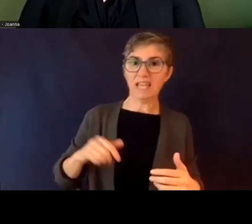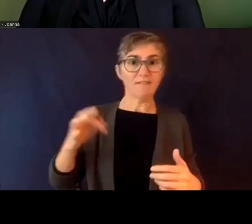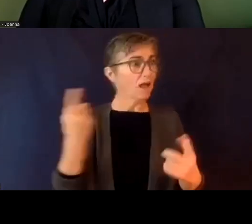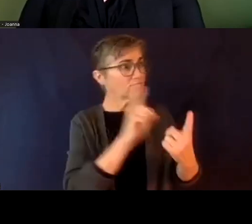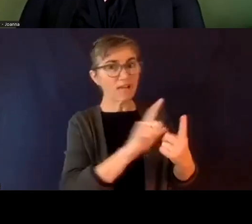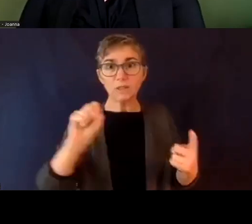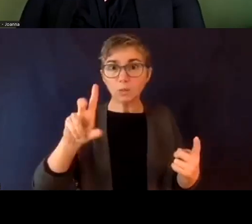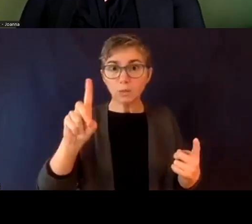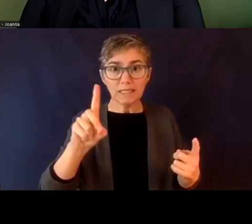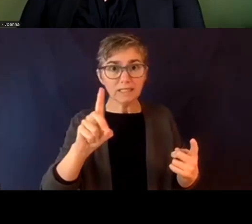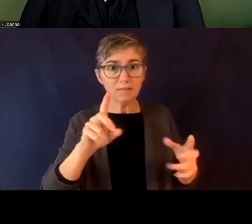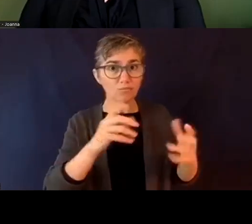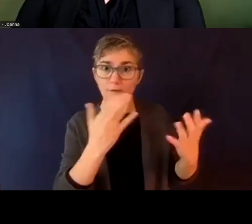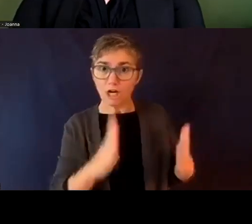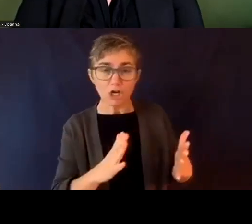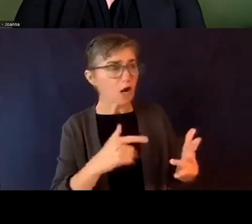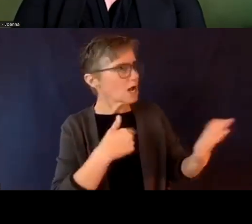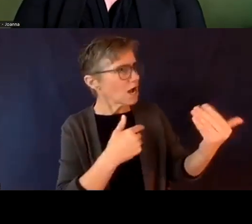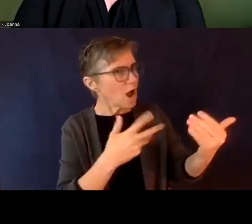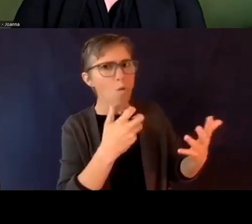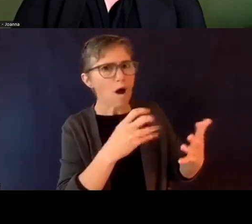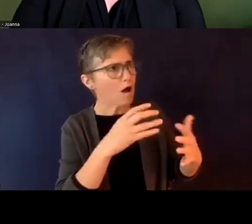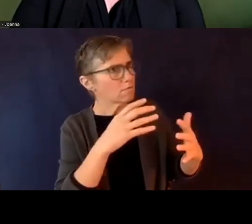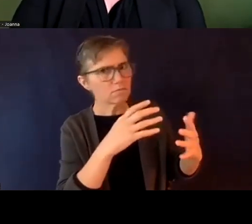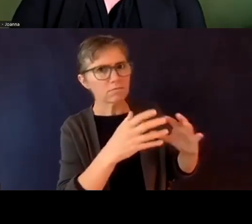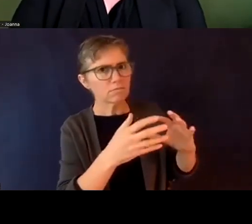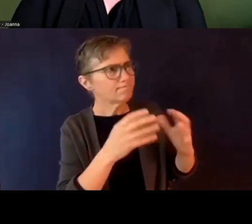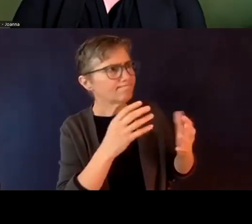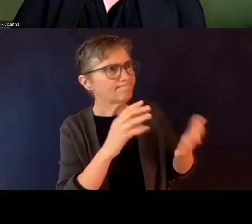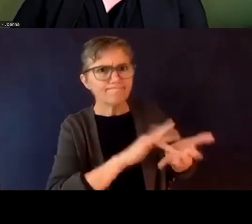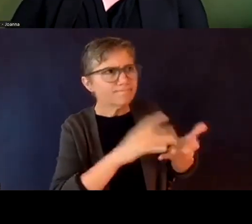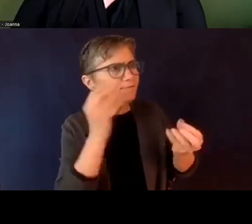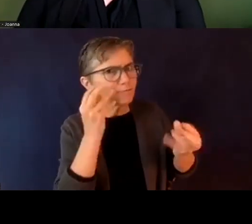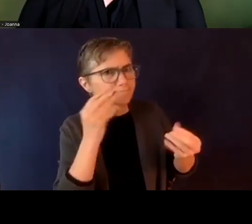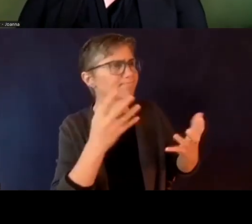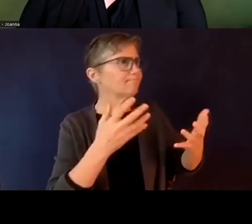substance use and they want to restrict what they can provide based on my mental health history,